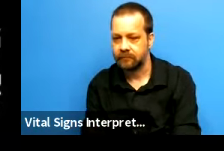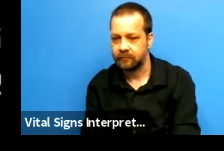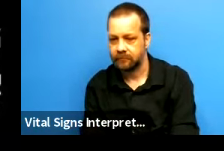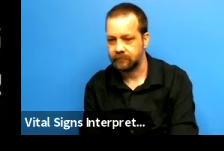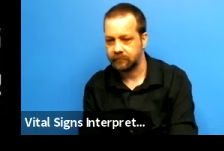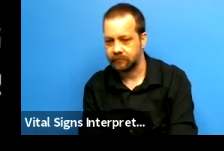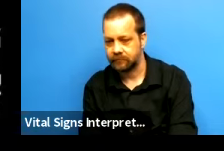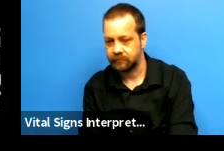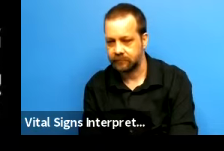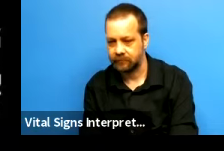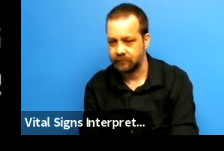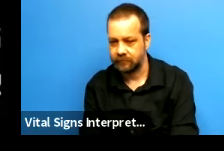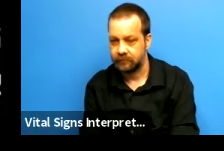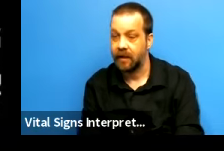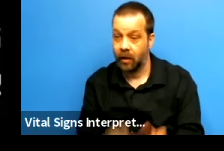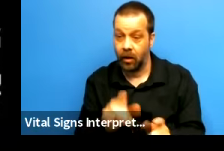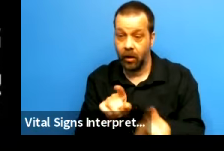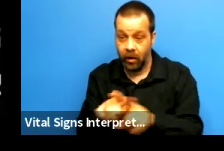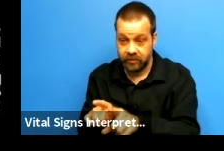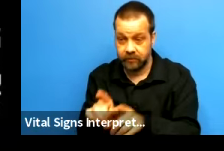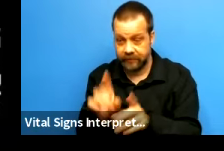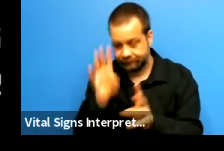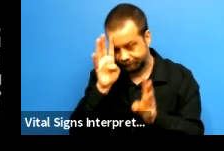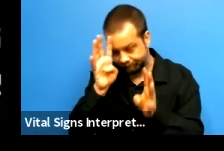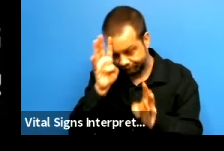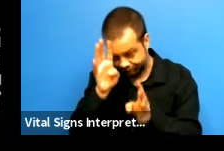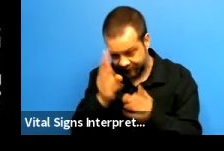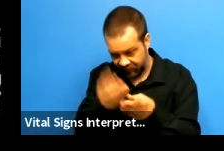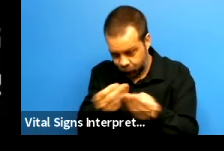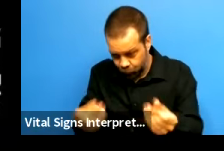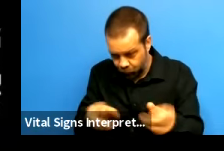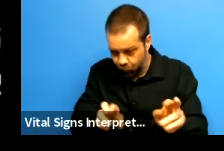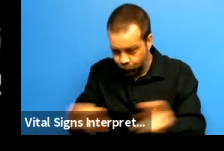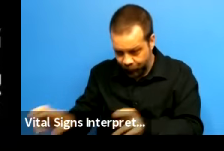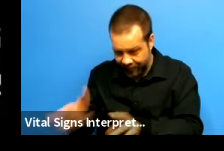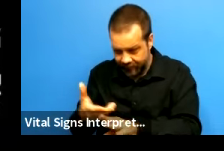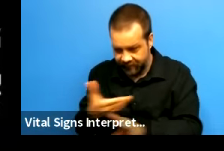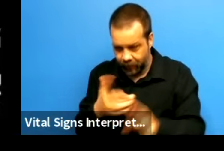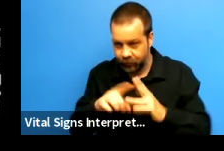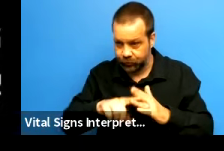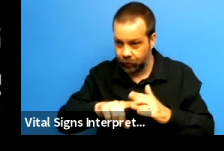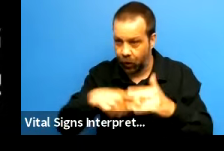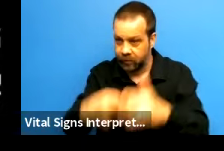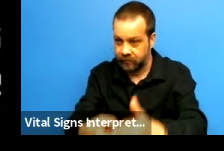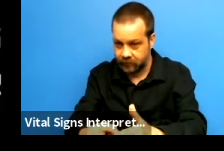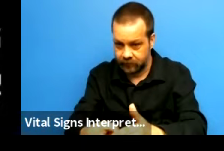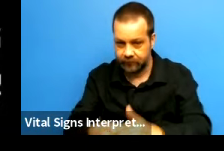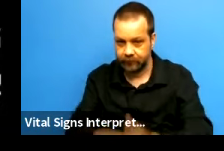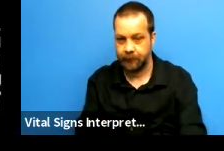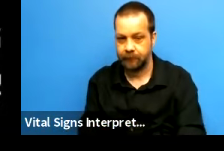so we can help continue to keep people safe moving forward? How to implement the CDC recommendations